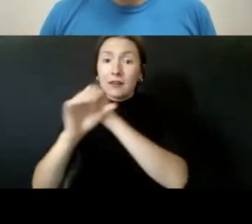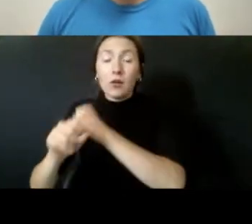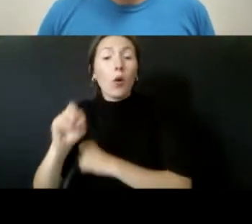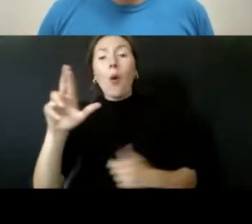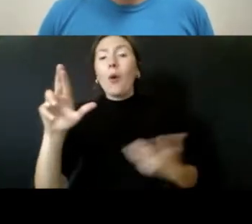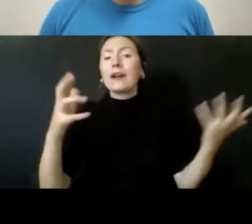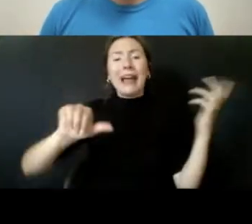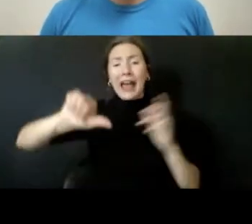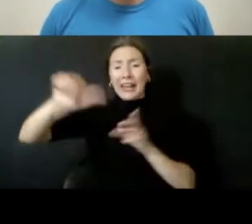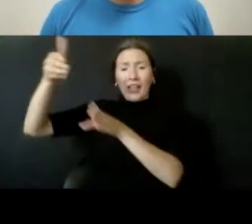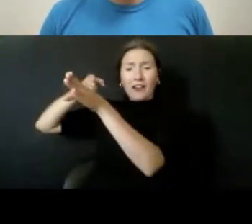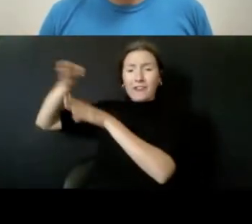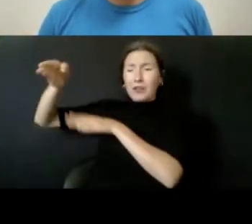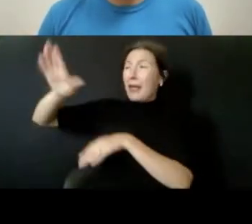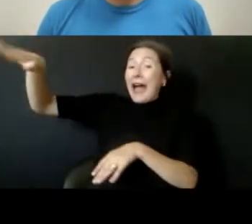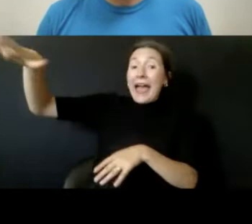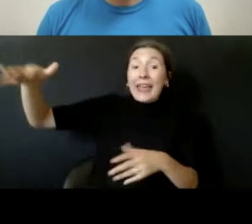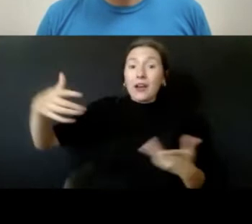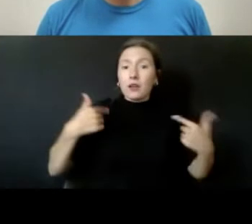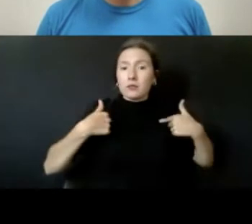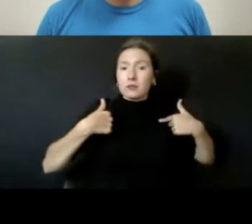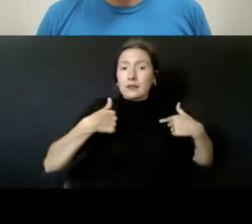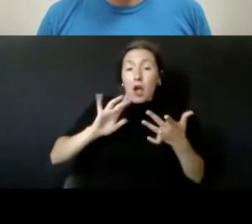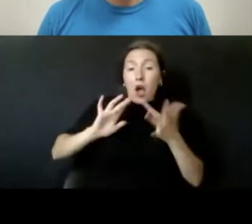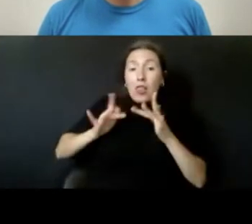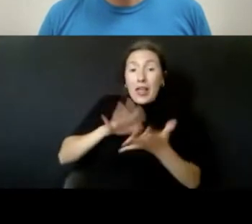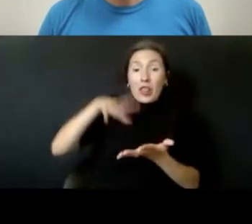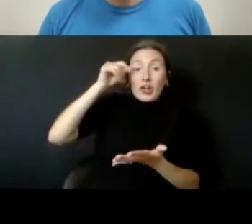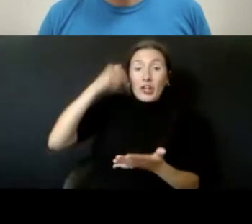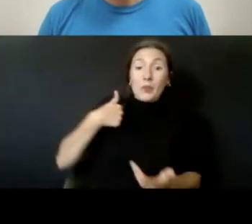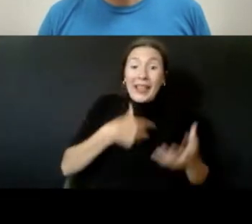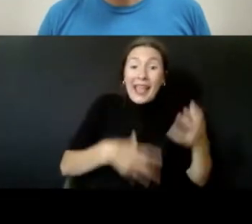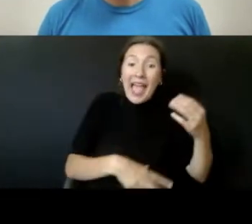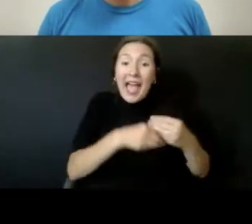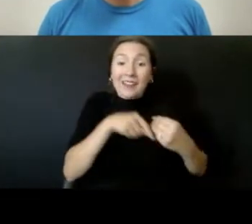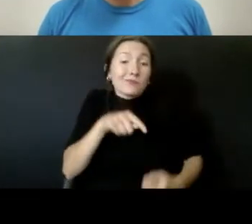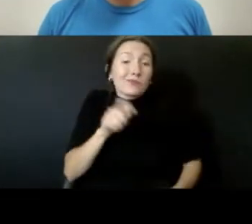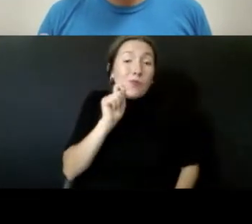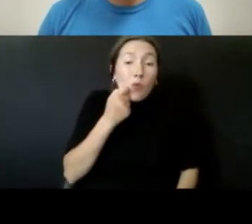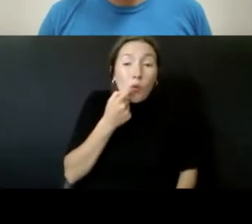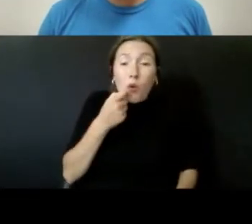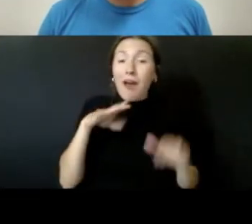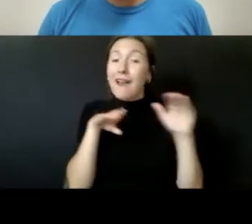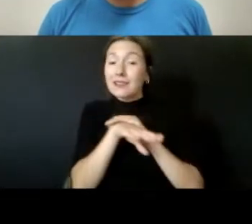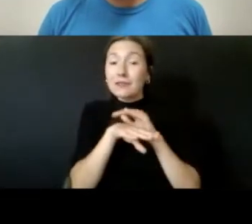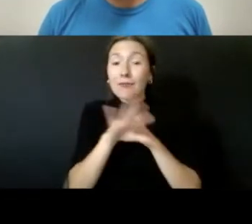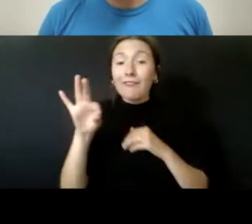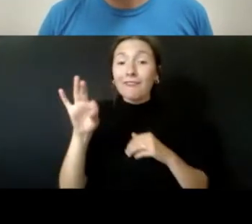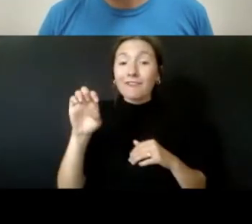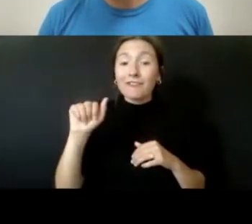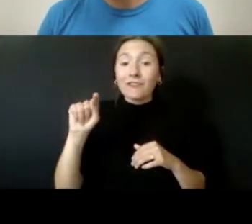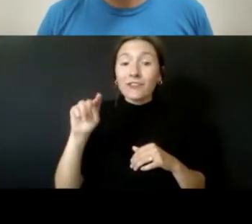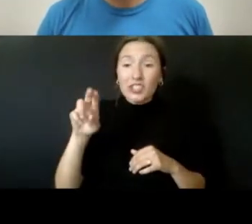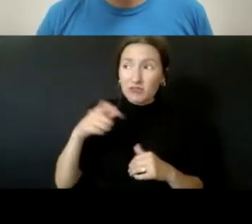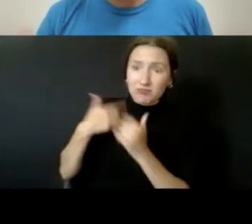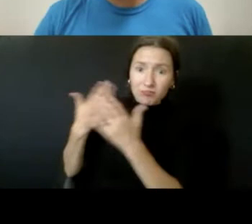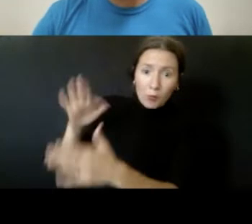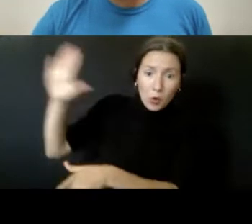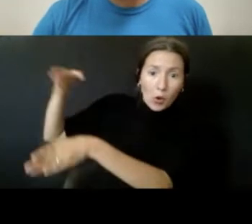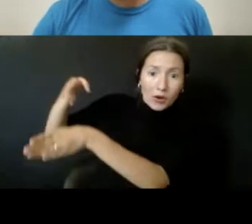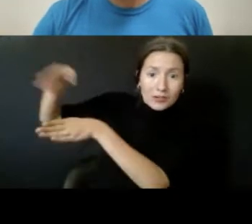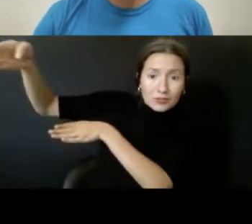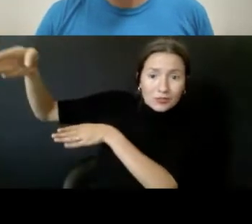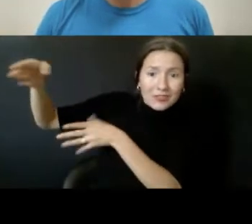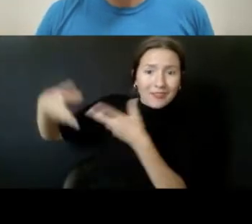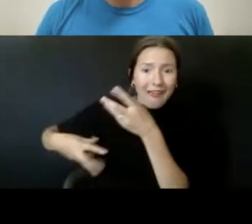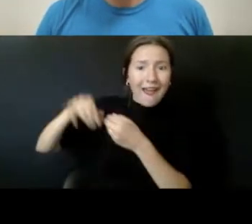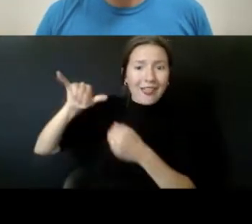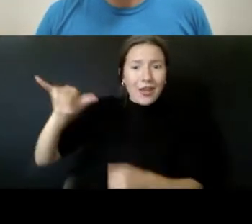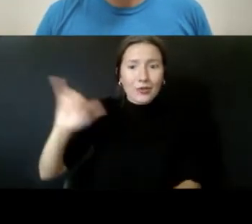and raise awareness and amplify voices um and and find the people that can give you real stories